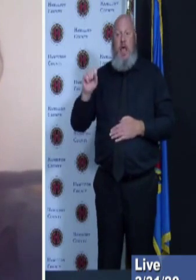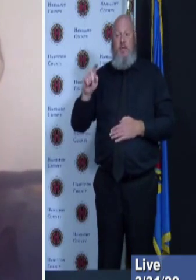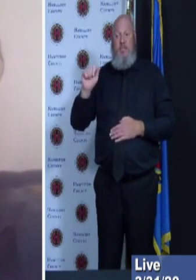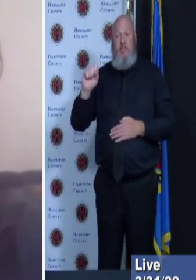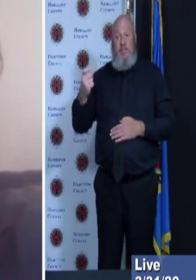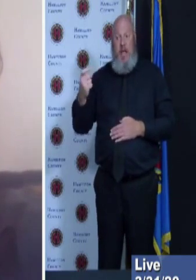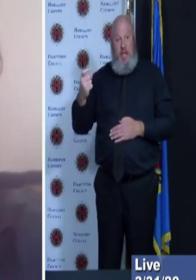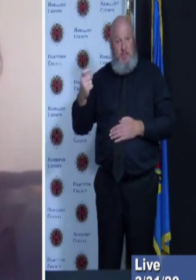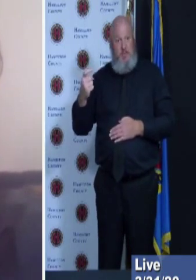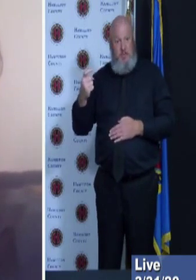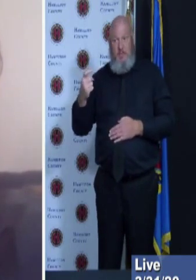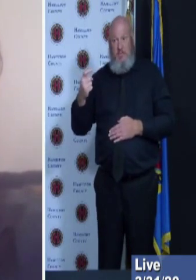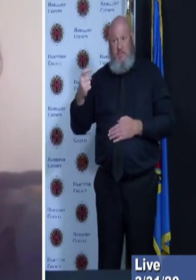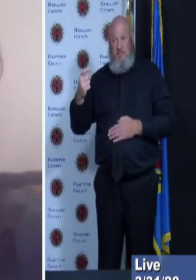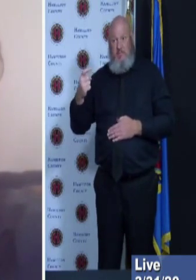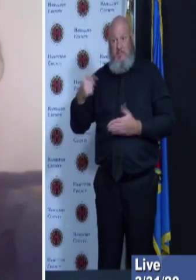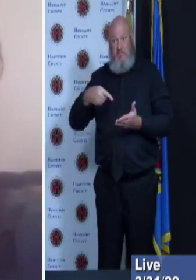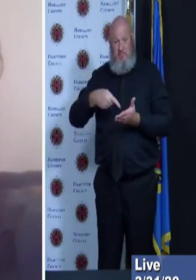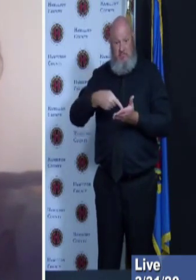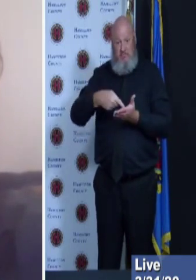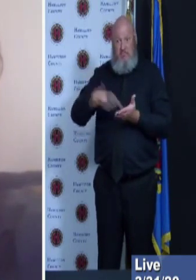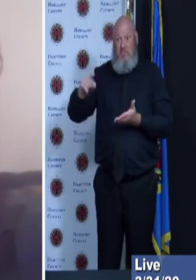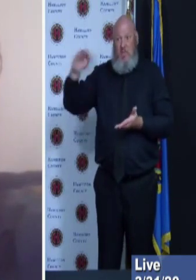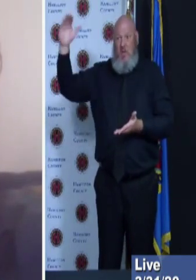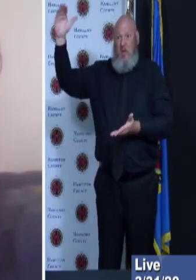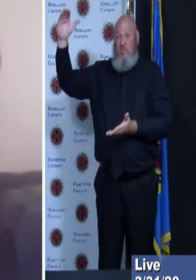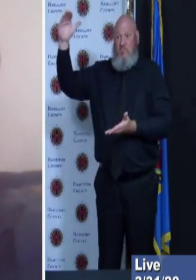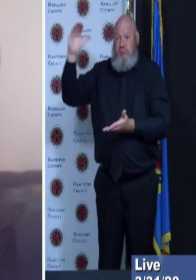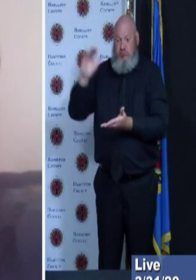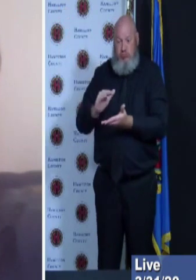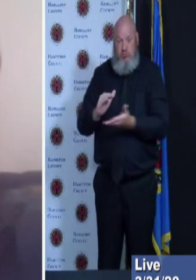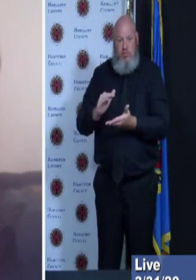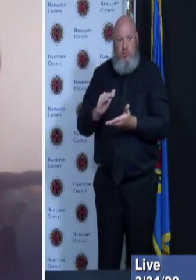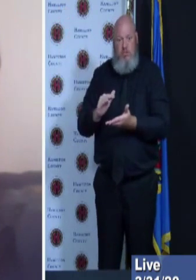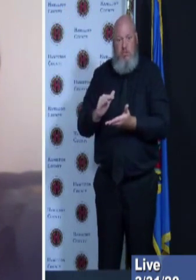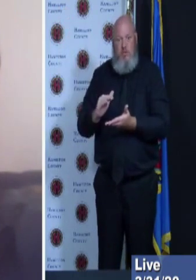understand there is some balance I don't know what that is how long can you pay